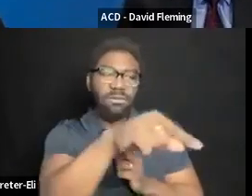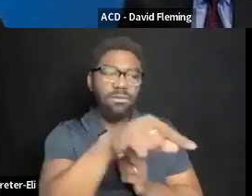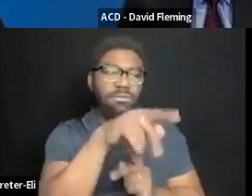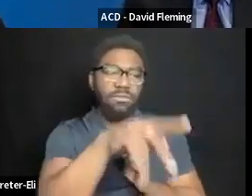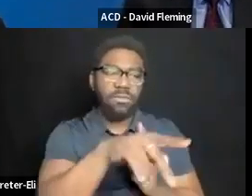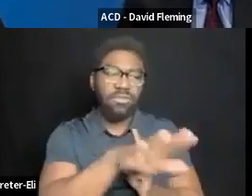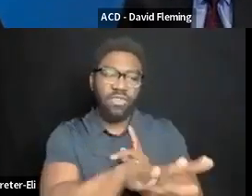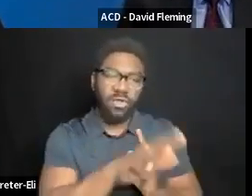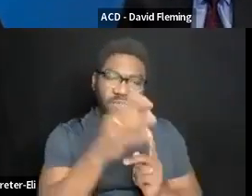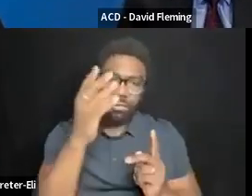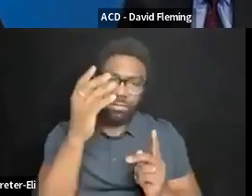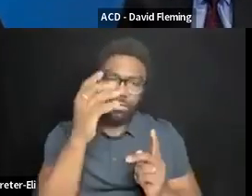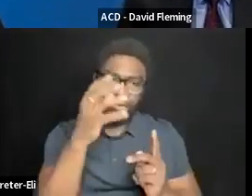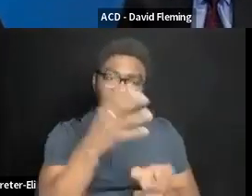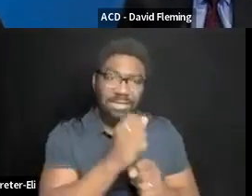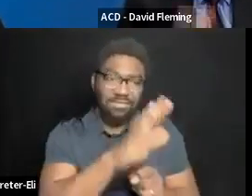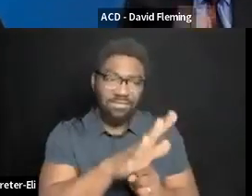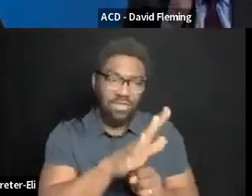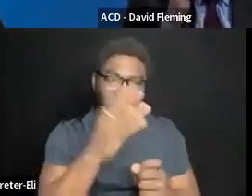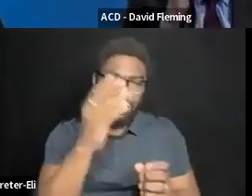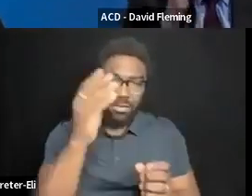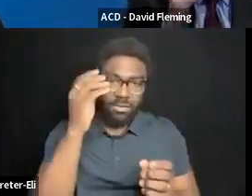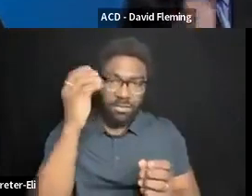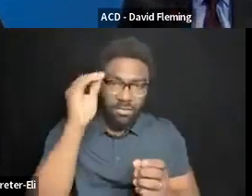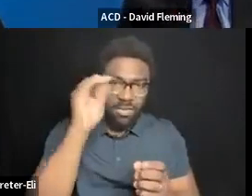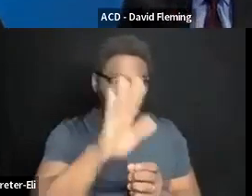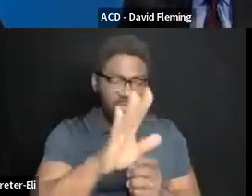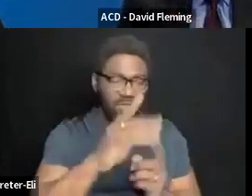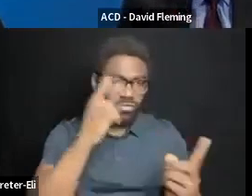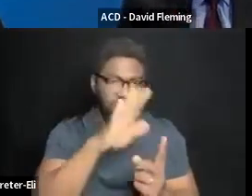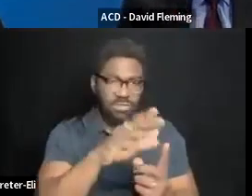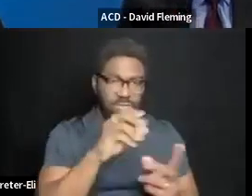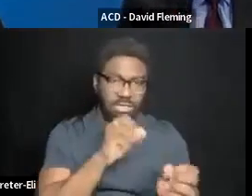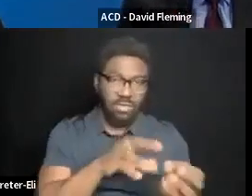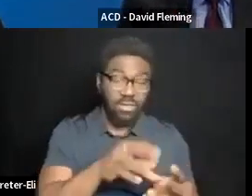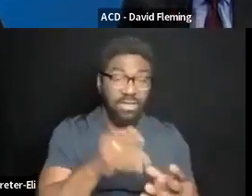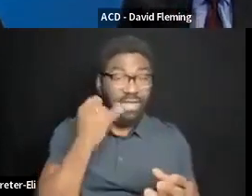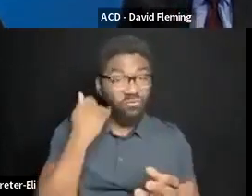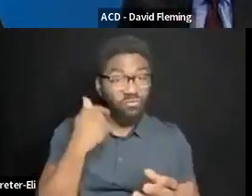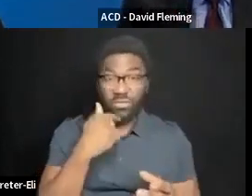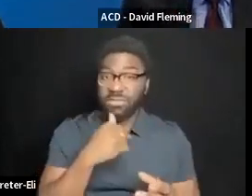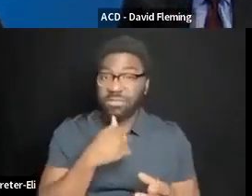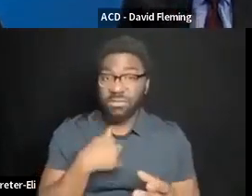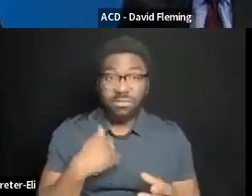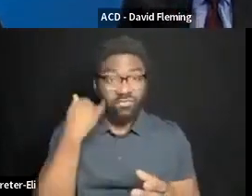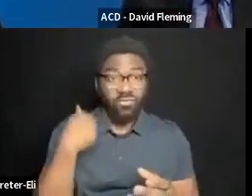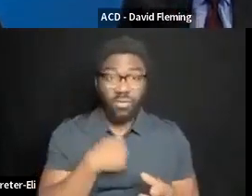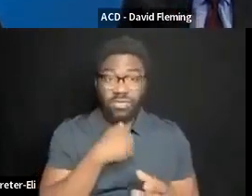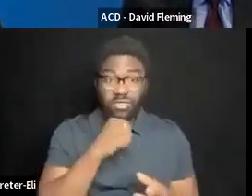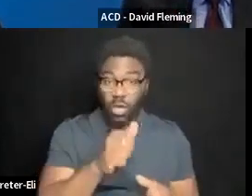Because I think if we don't intentionally either build it in a requirement, I'm concerned, right?